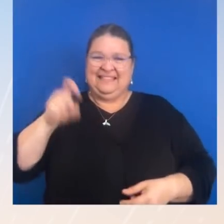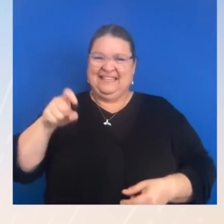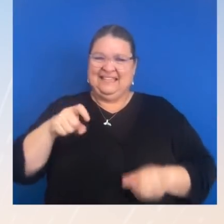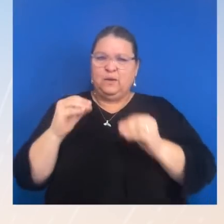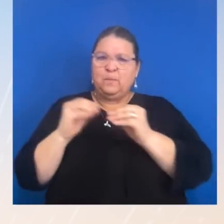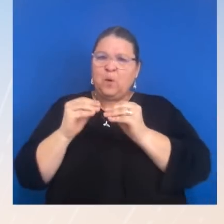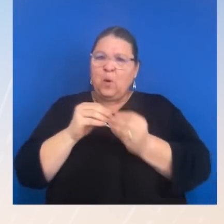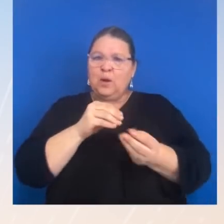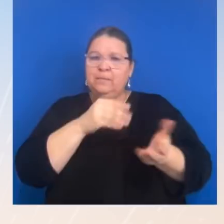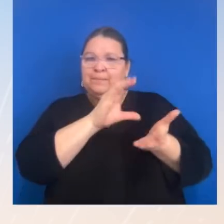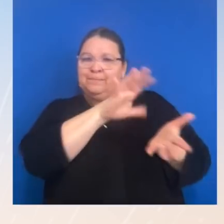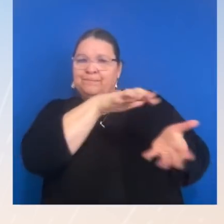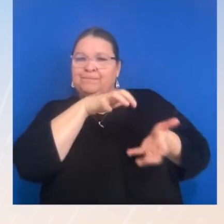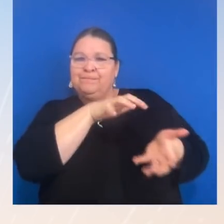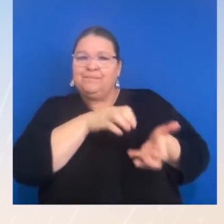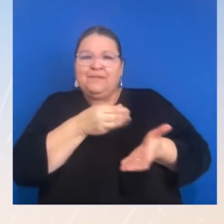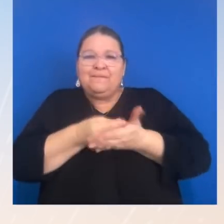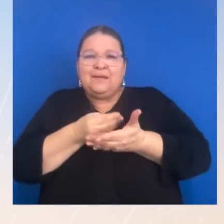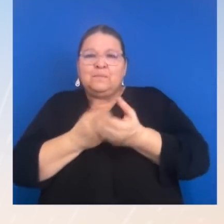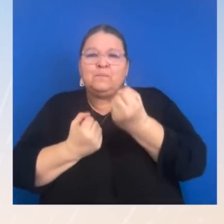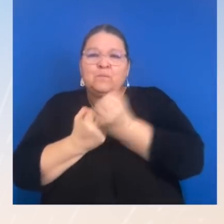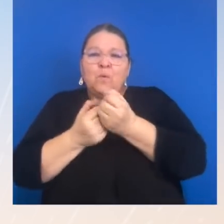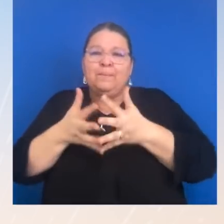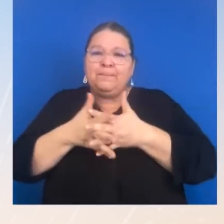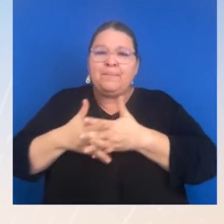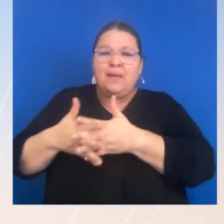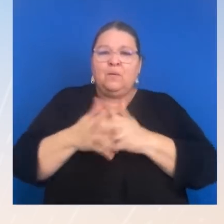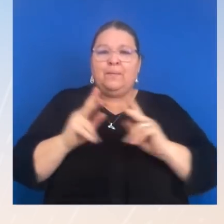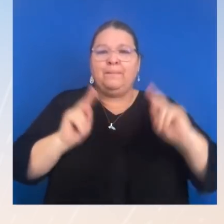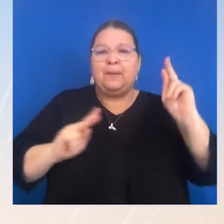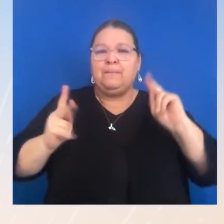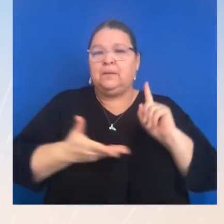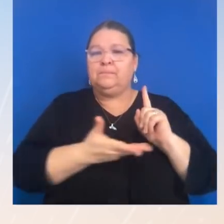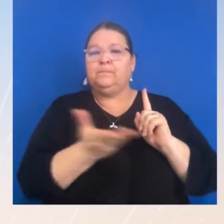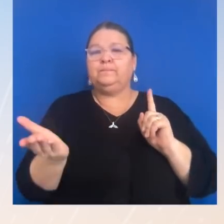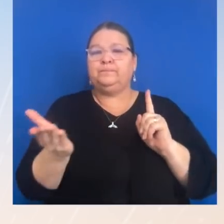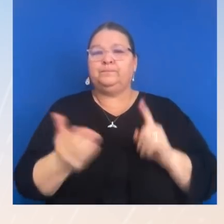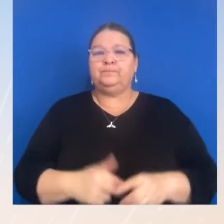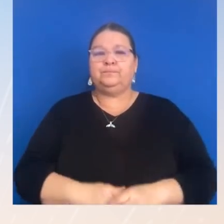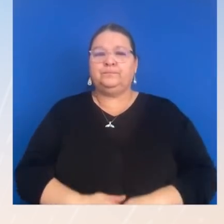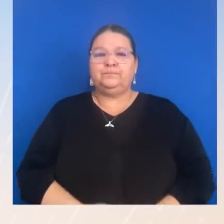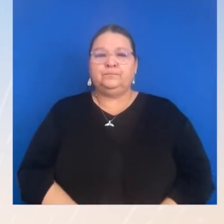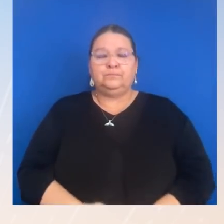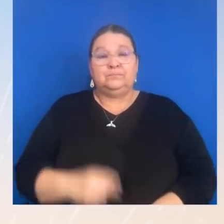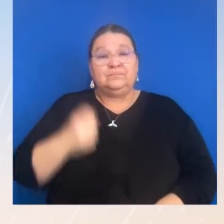And I would also note that a lot of these programs are widely popular across the board,